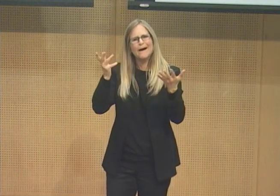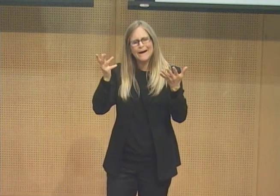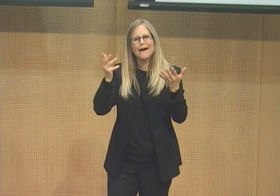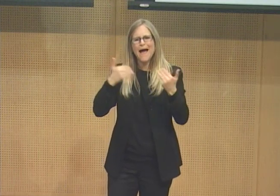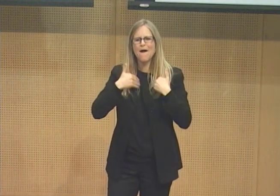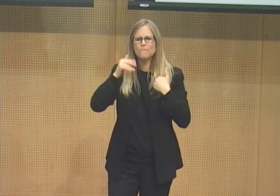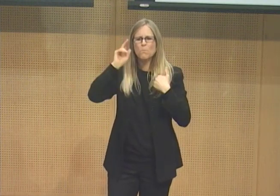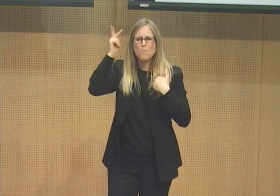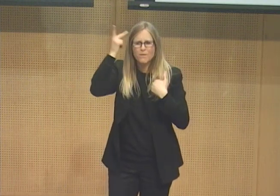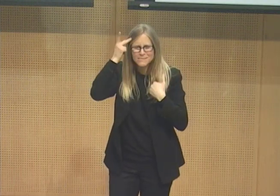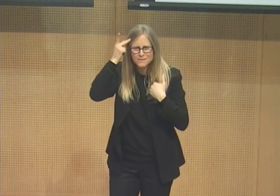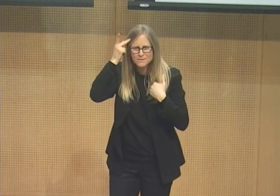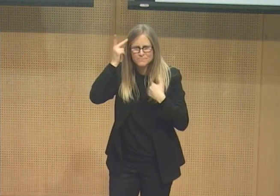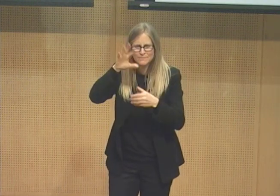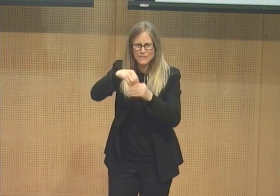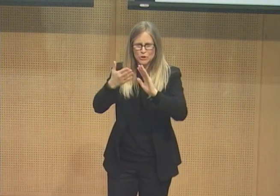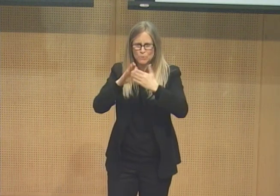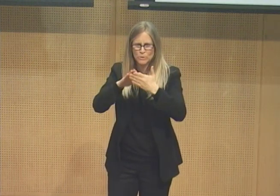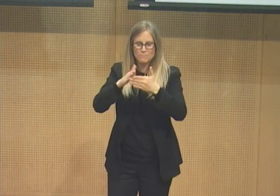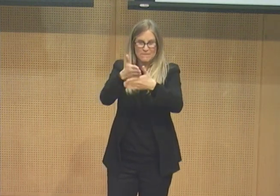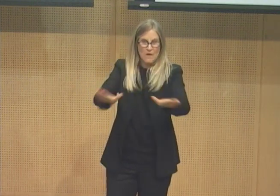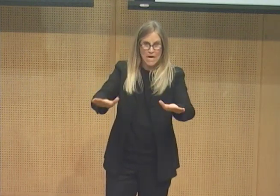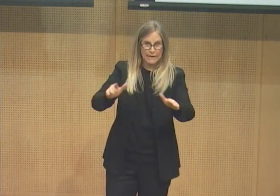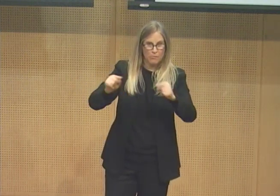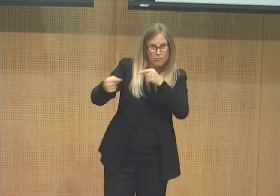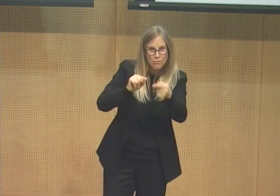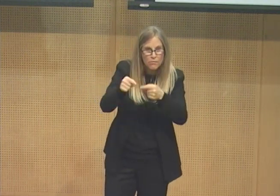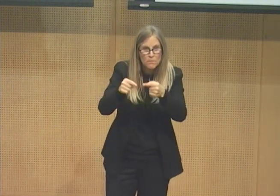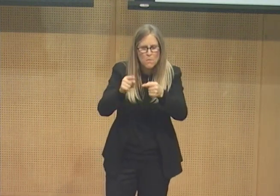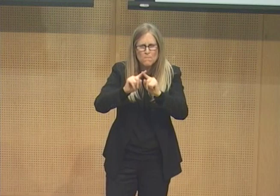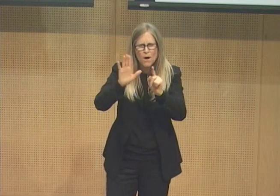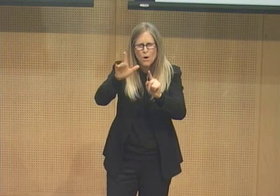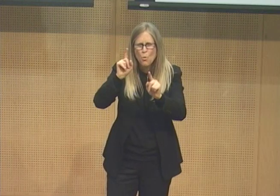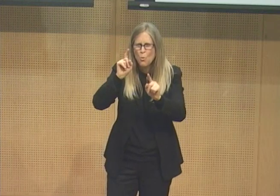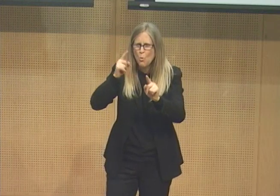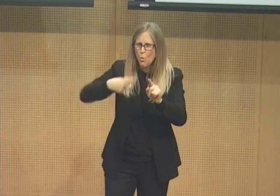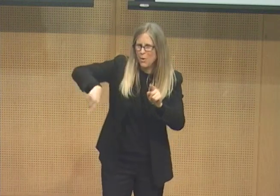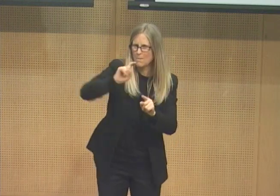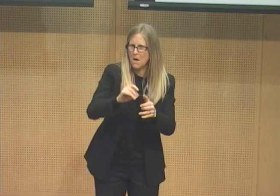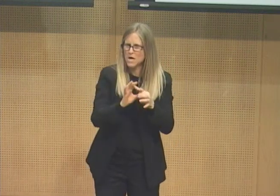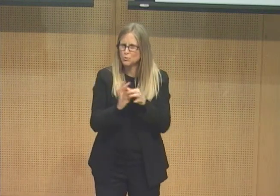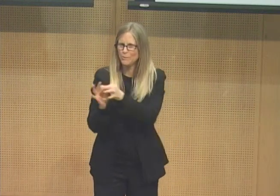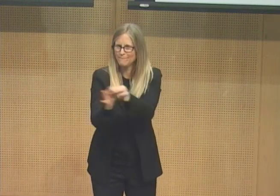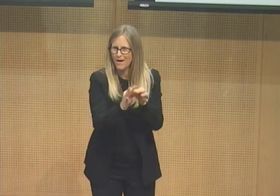Within the community, there is a recognition, of course, that there is division politically within a community,